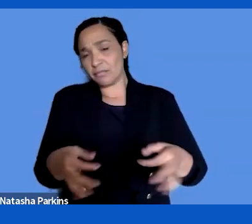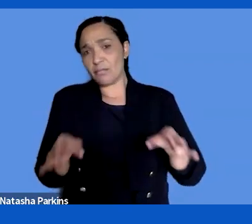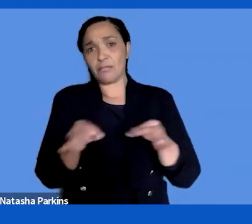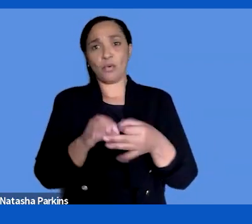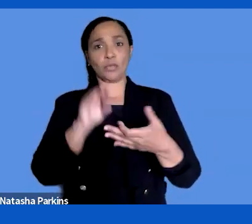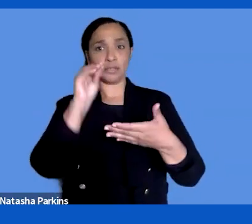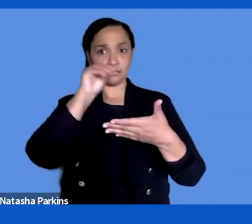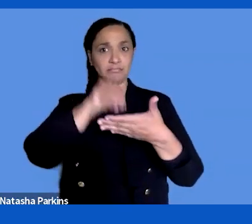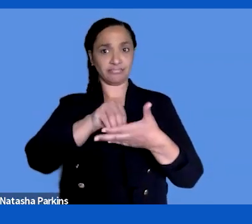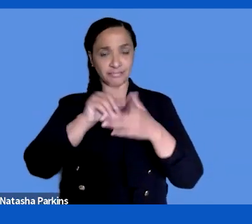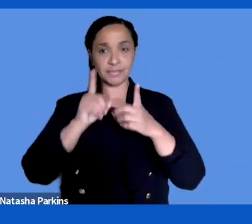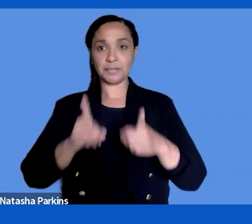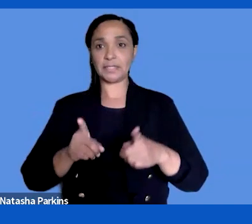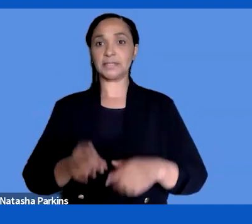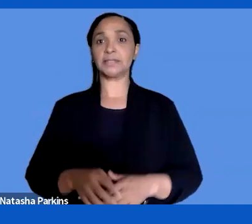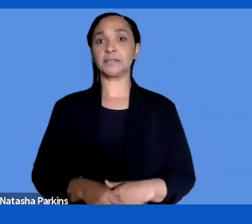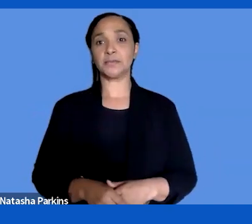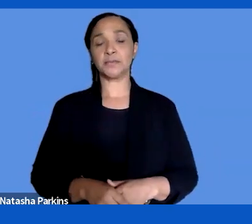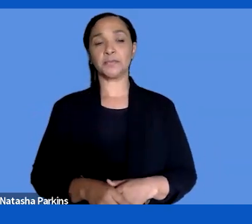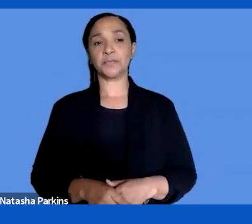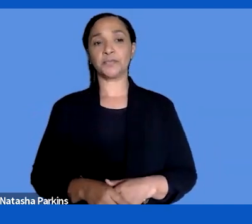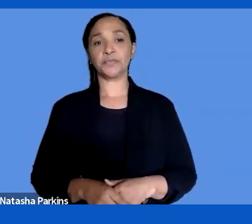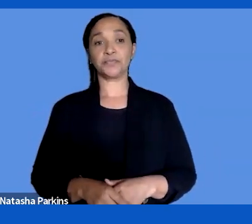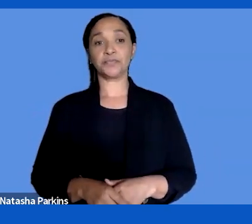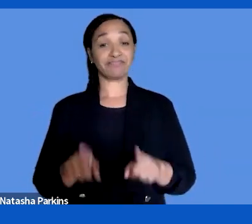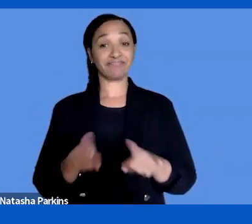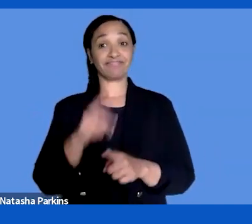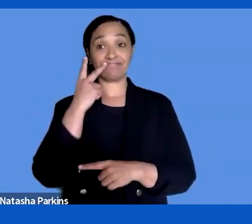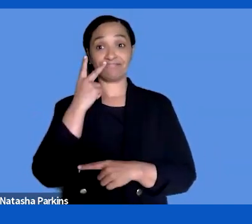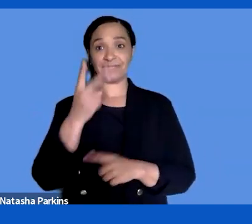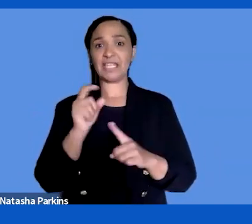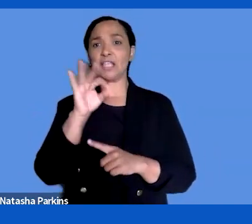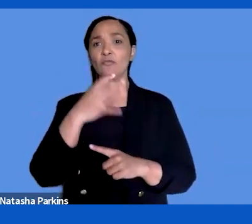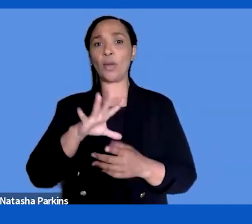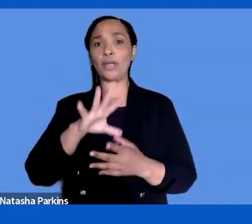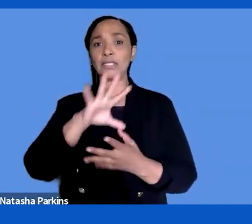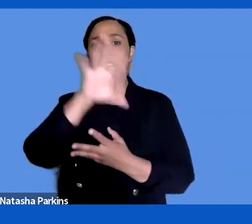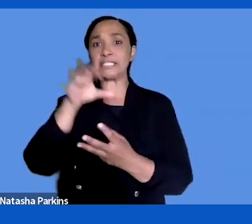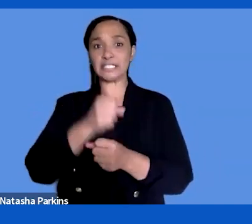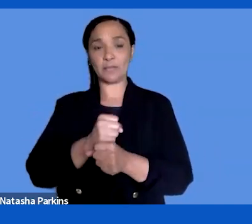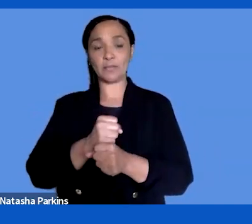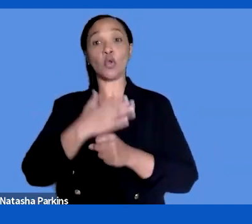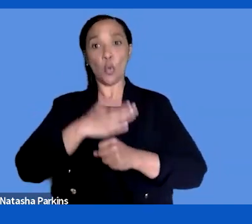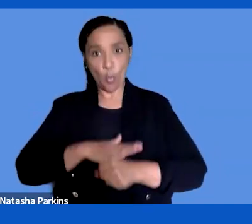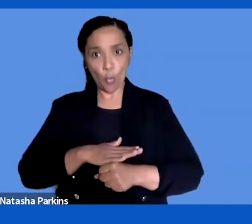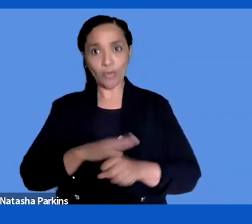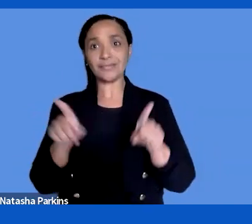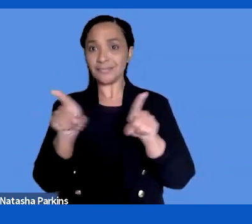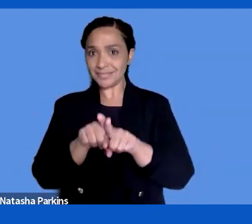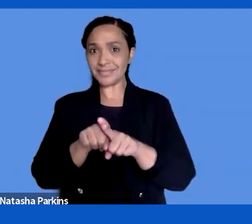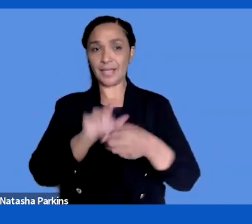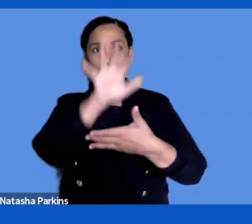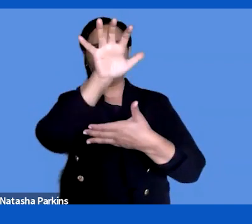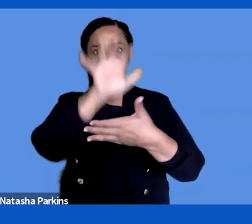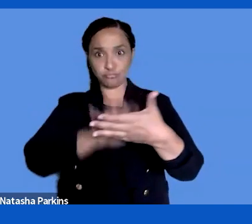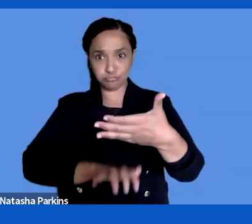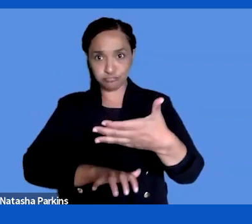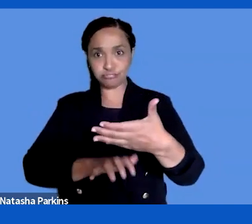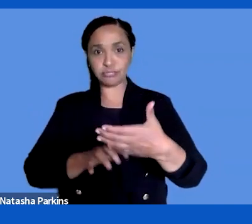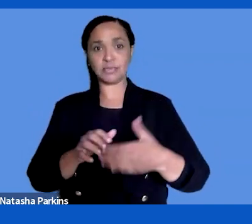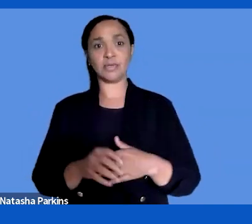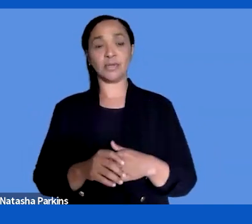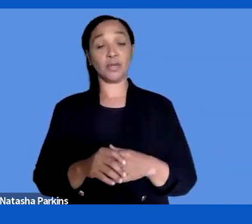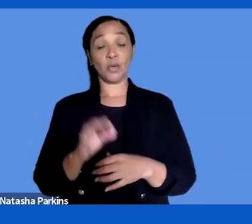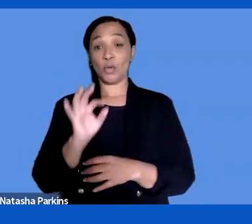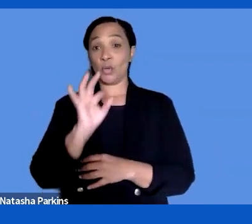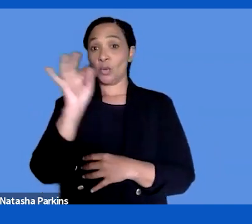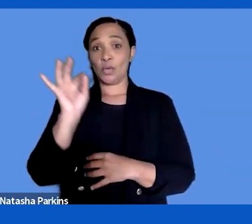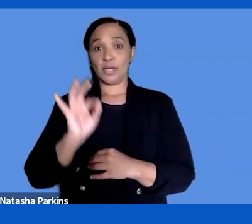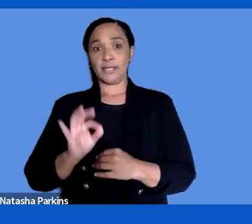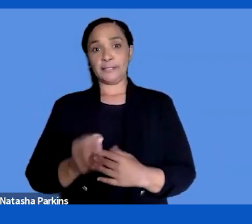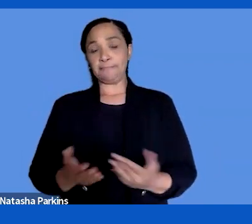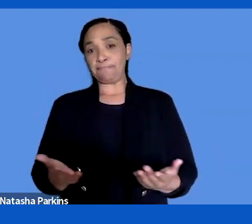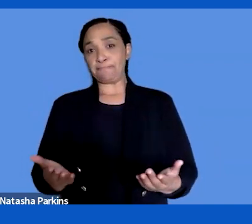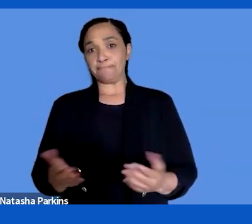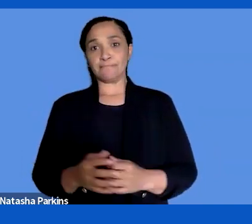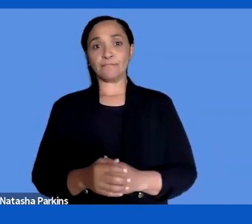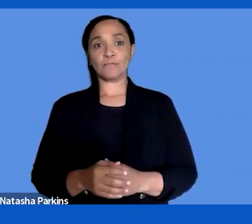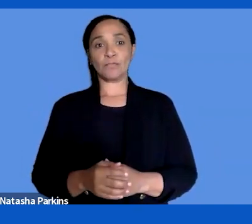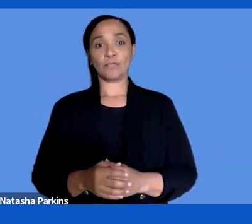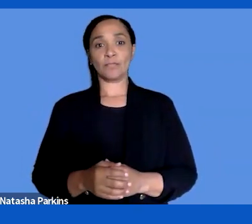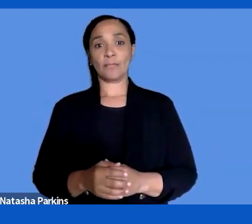you look for the summarization, you want it to be in the same place. Because if you do have problem